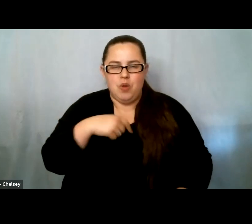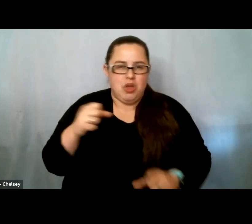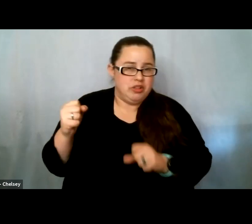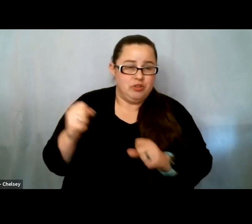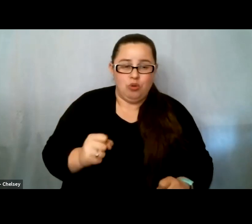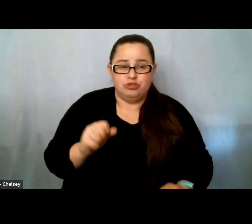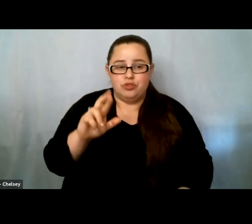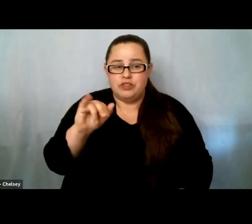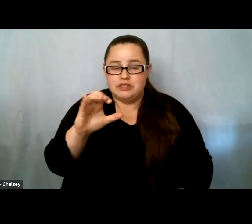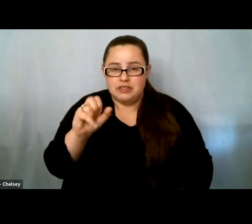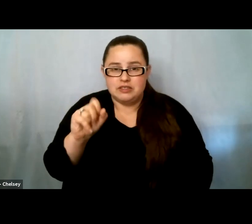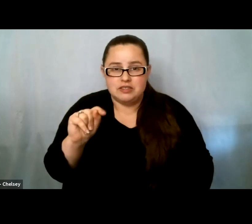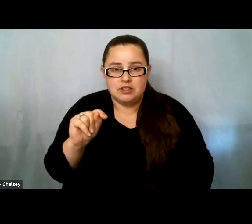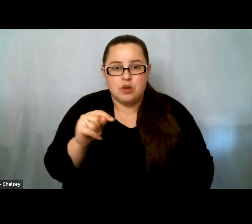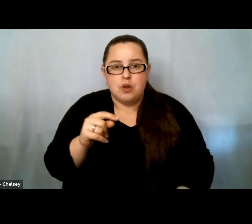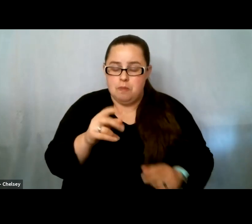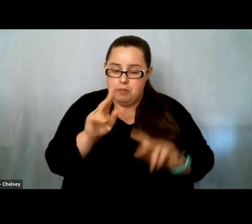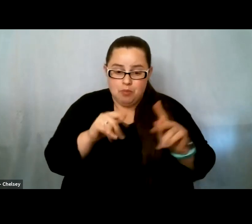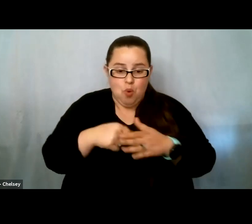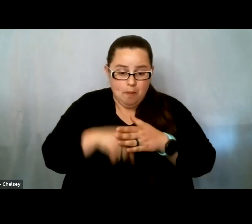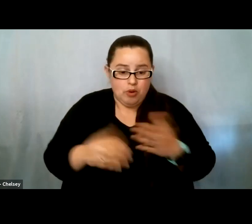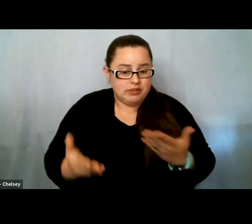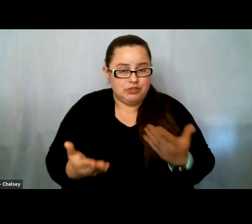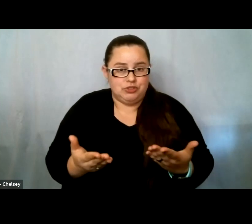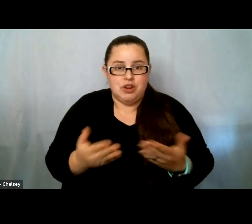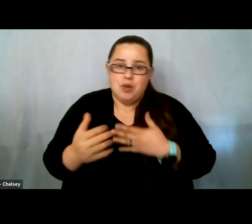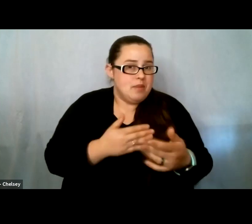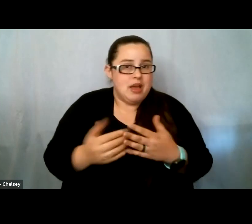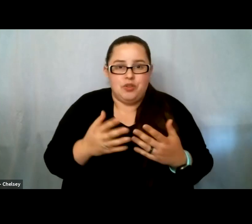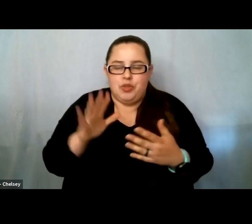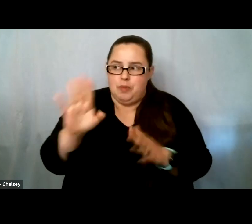do mean that people who are born here, no matter what their background is, are citizens